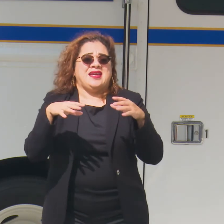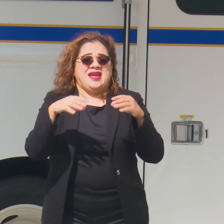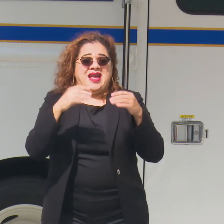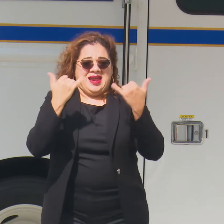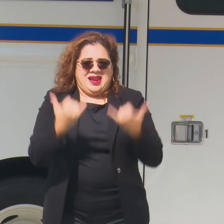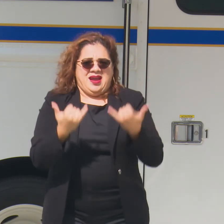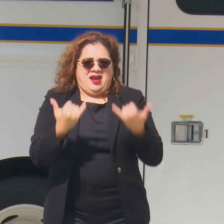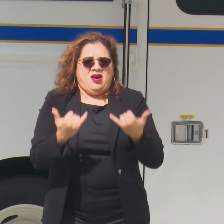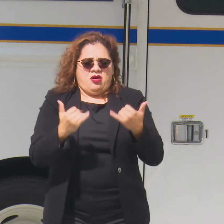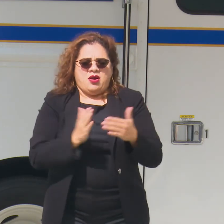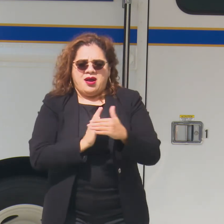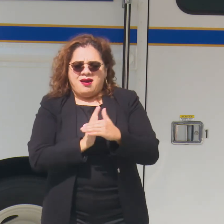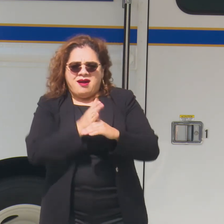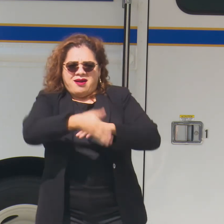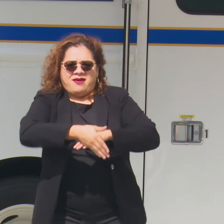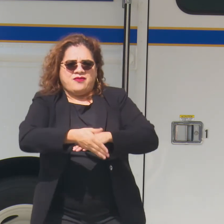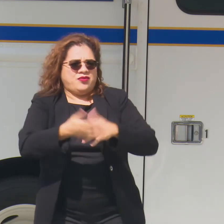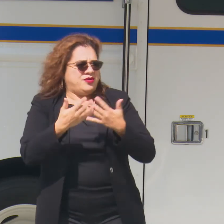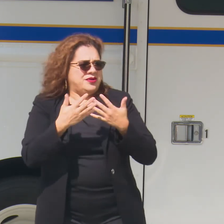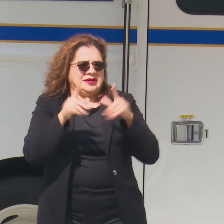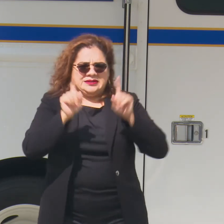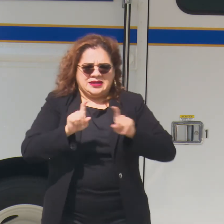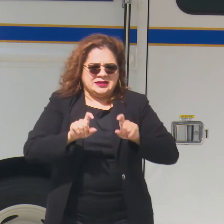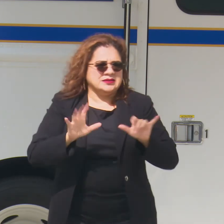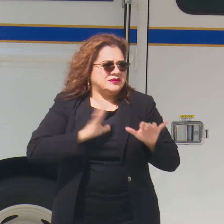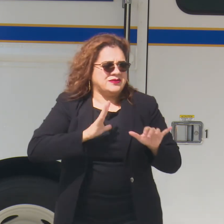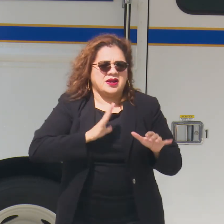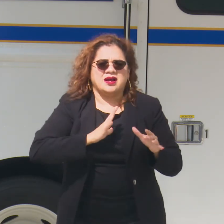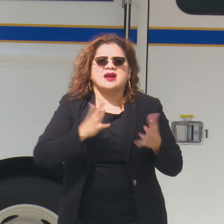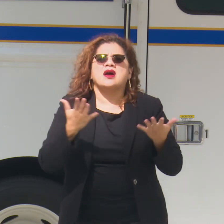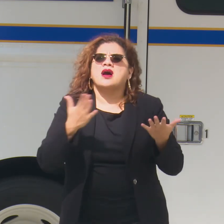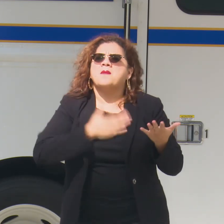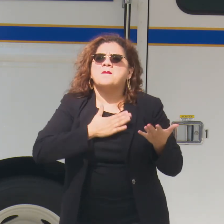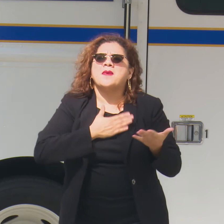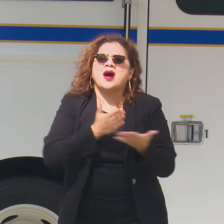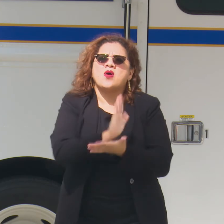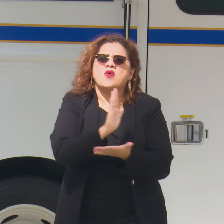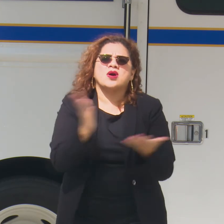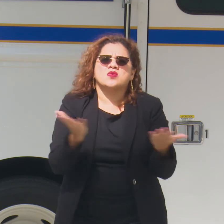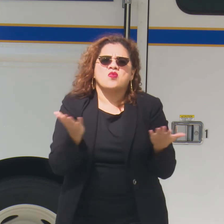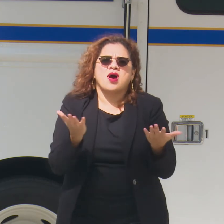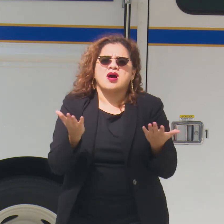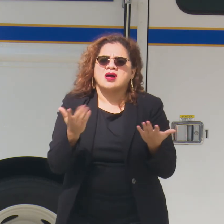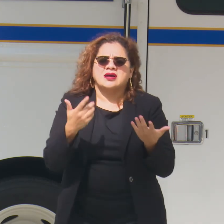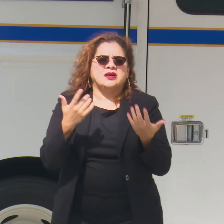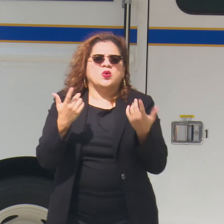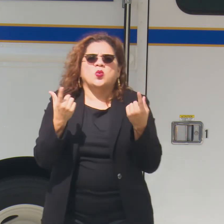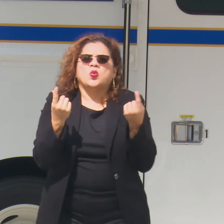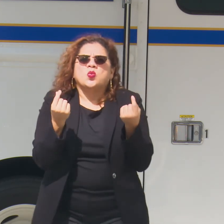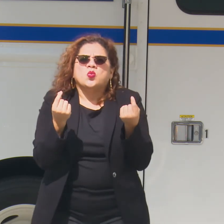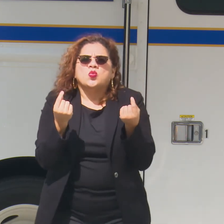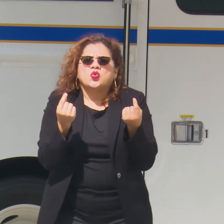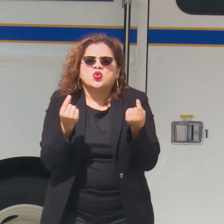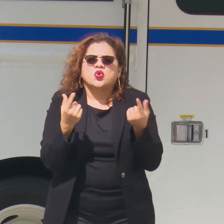can continue to understand how you, what are your rights as a worker? What are your, what, where are, let's say you do get